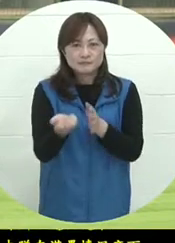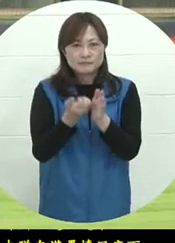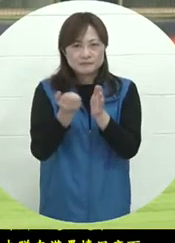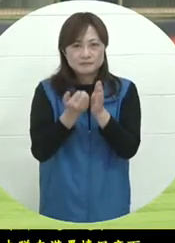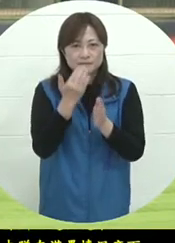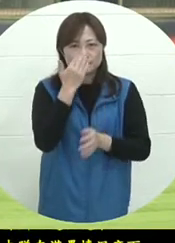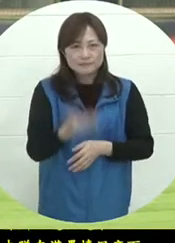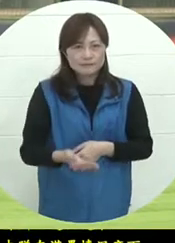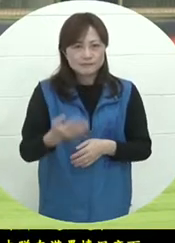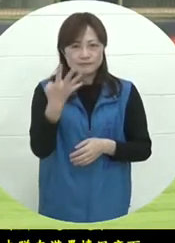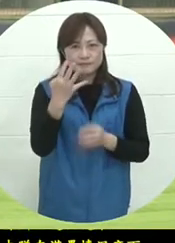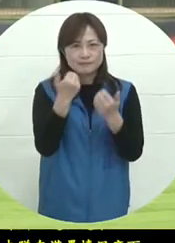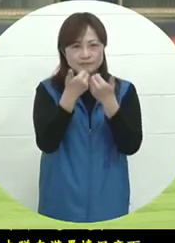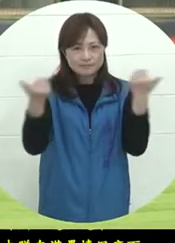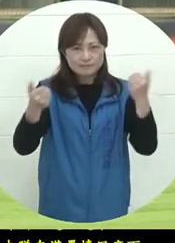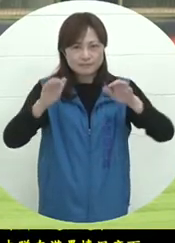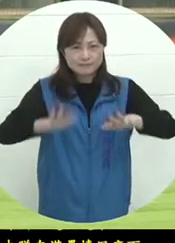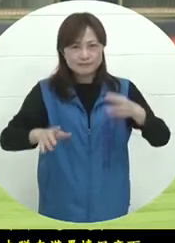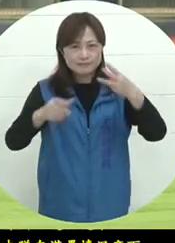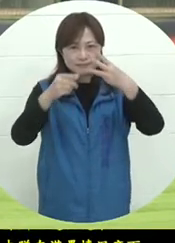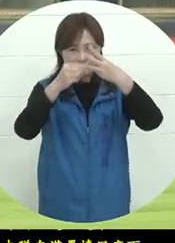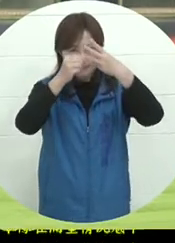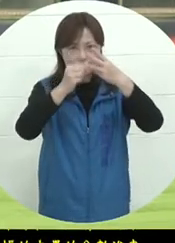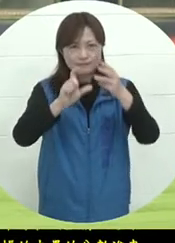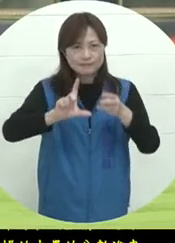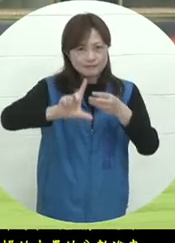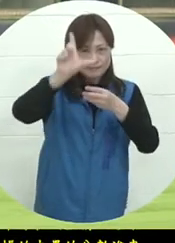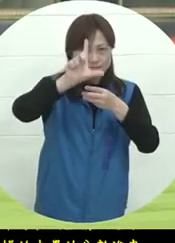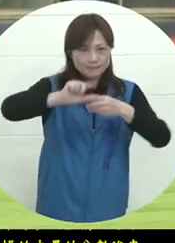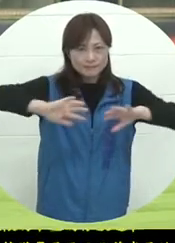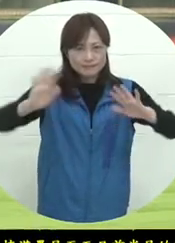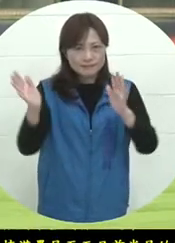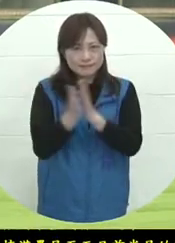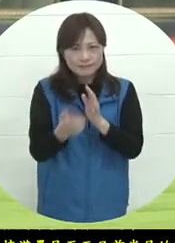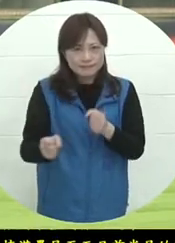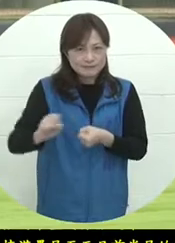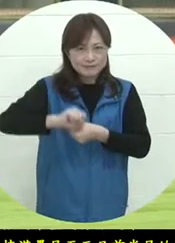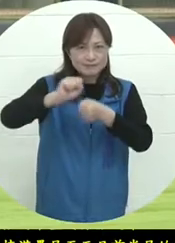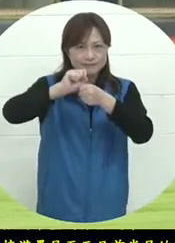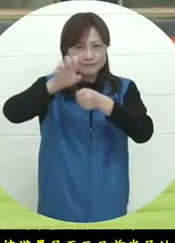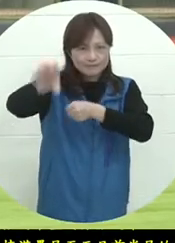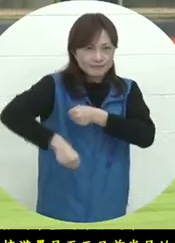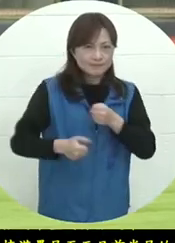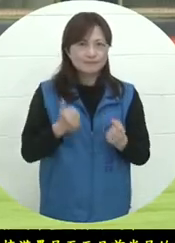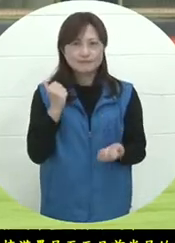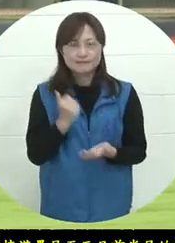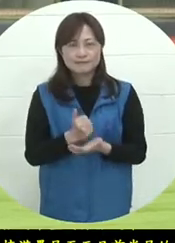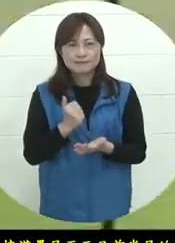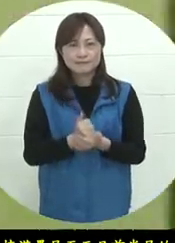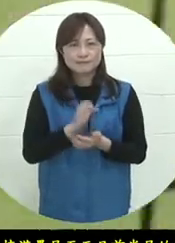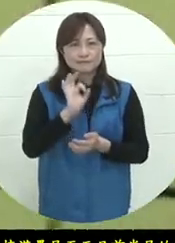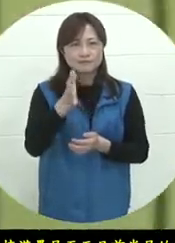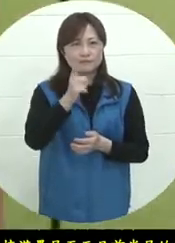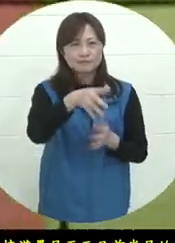are immediately recovered in the first half of the third game in one breath. But the main reason for this game is The U.S. team had thrown too many 4-pointers and walked,